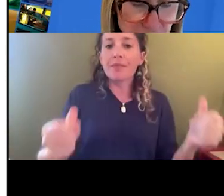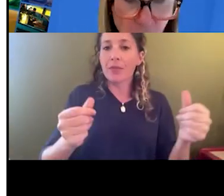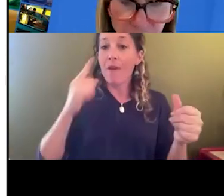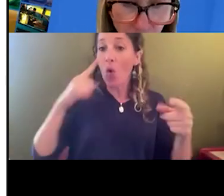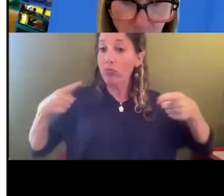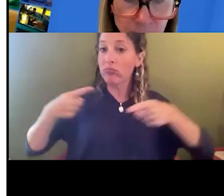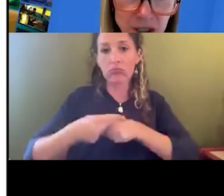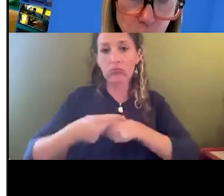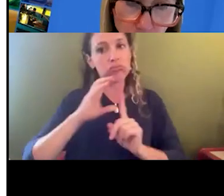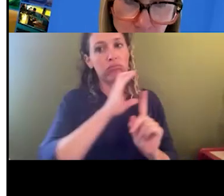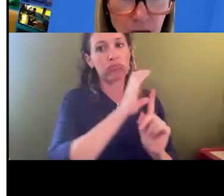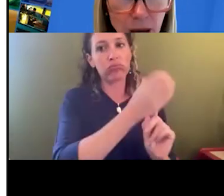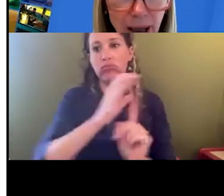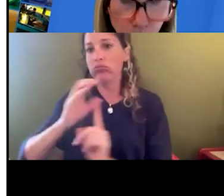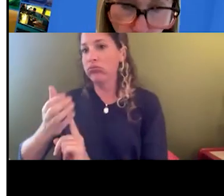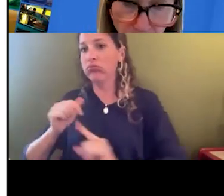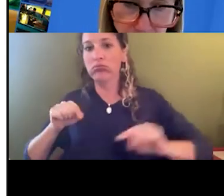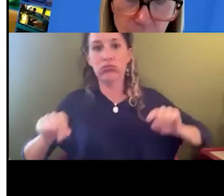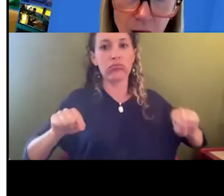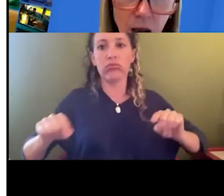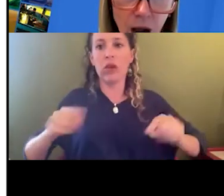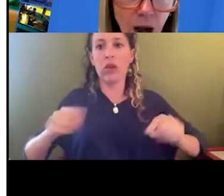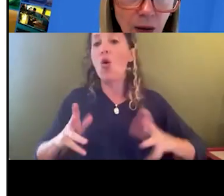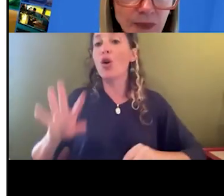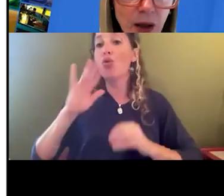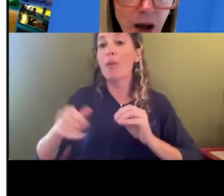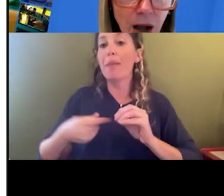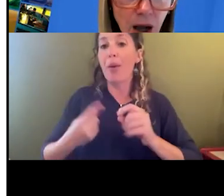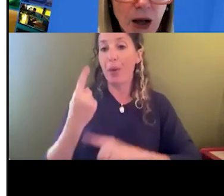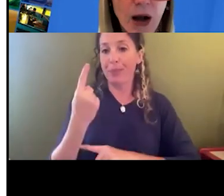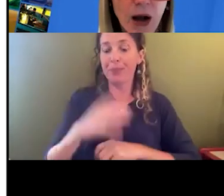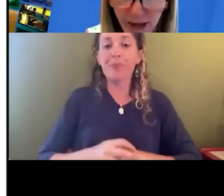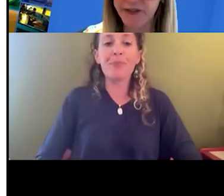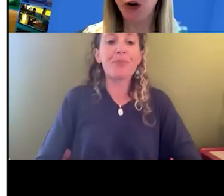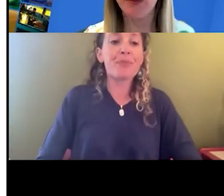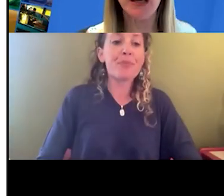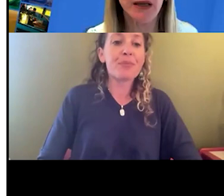Now, I've already talked about one in the very beginning